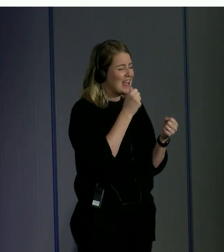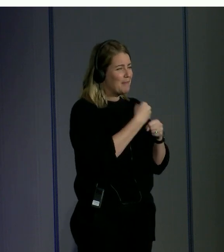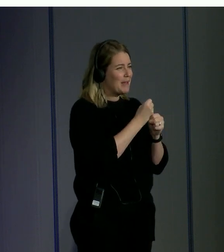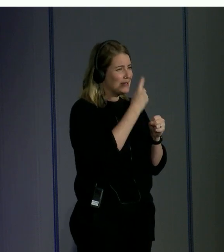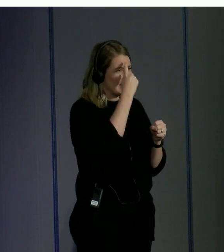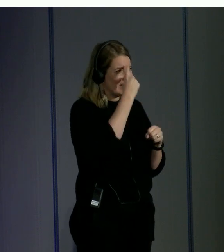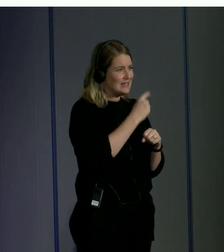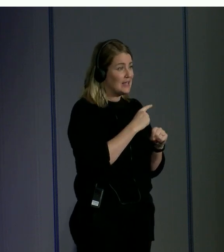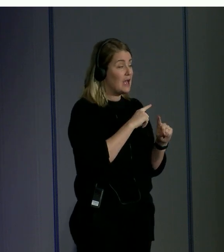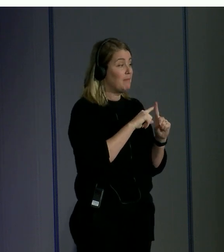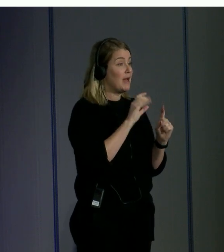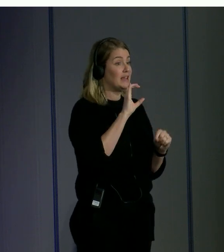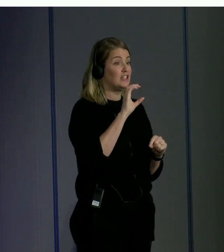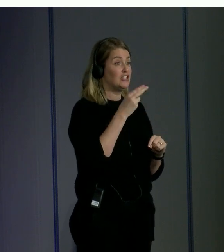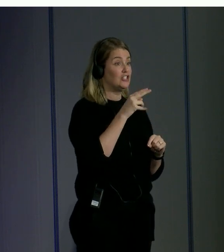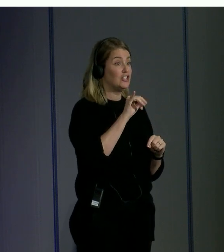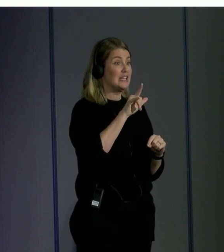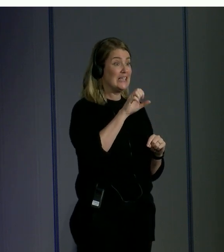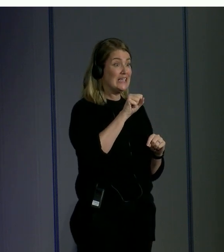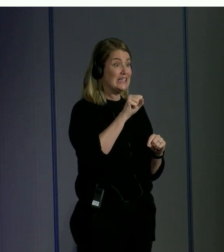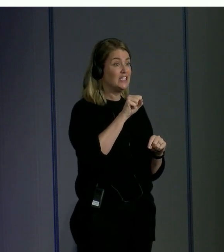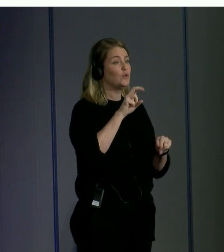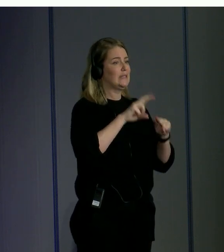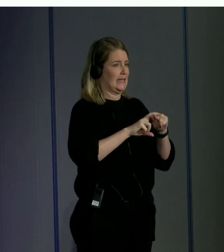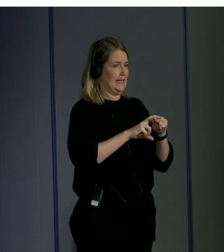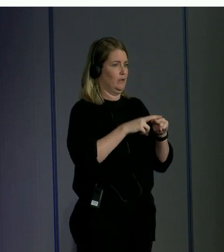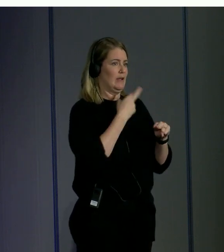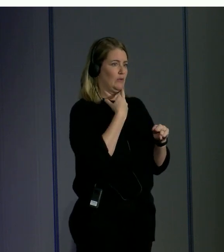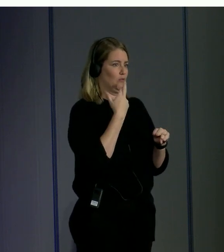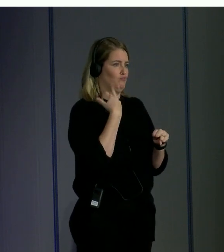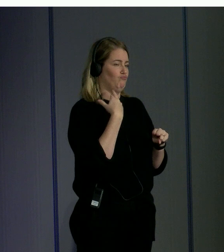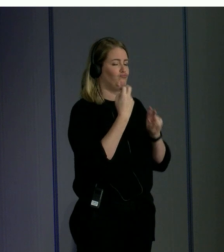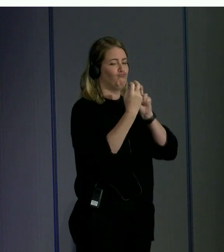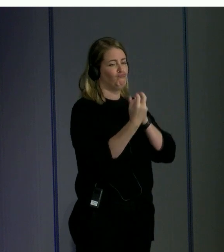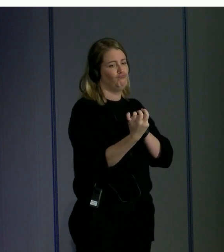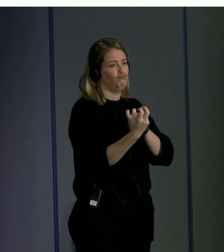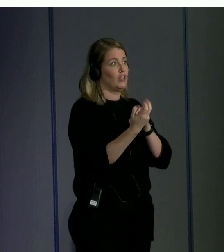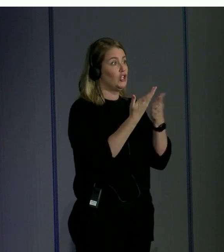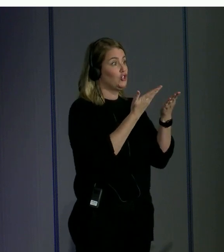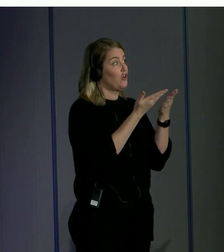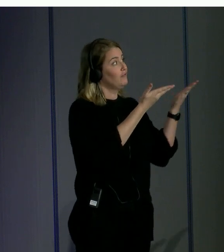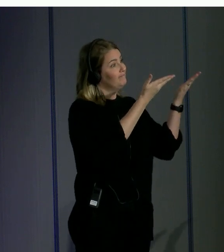But at Chili's, you're sitting down. And you're getting served.